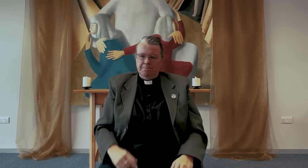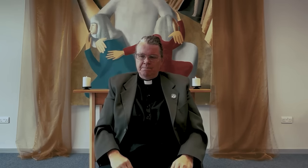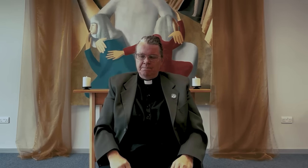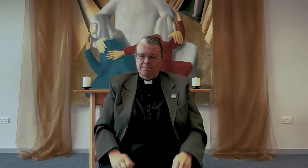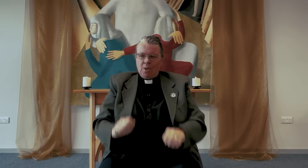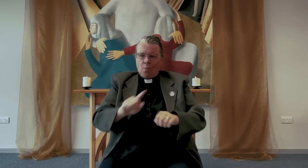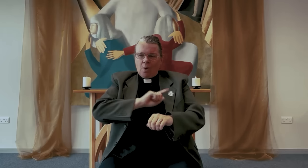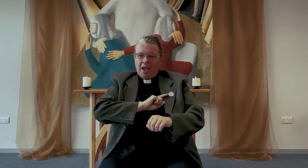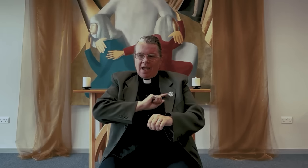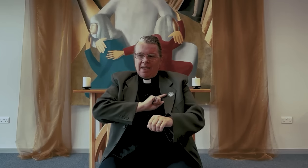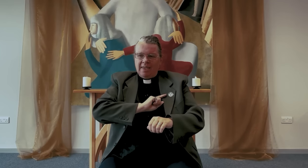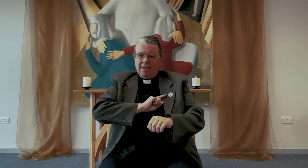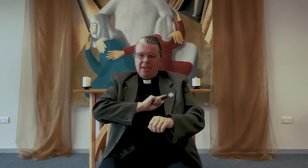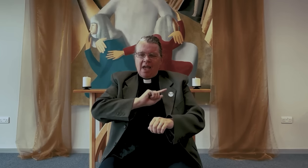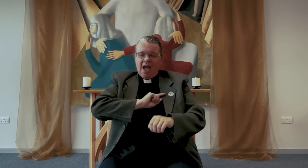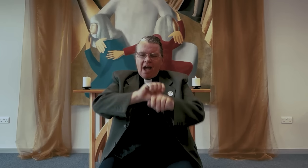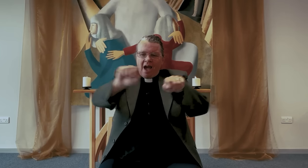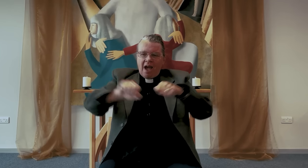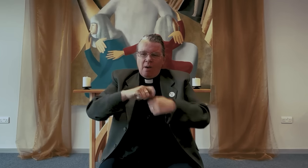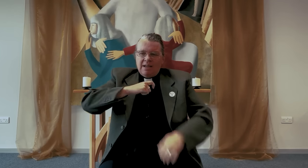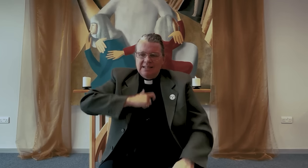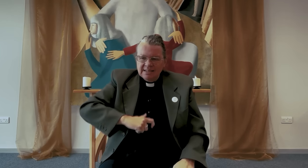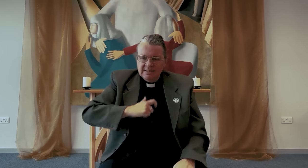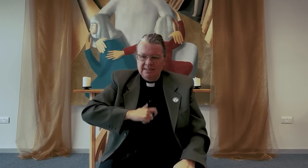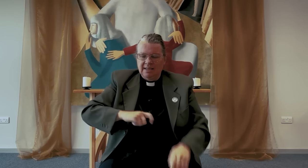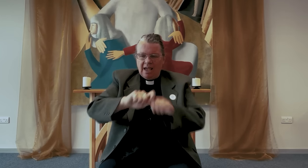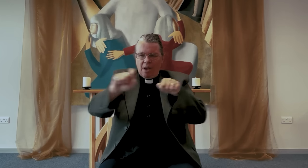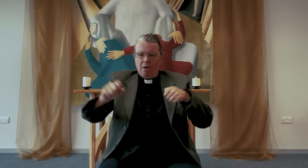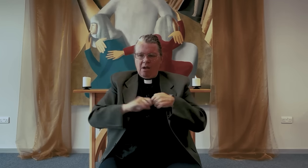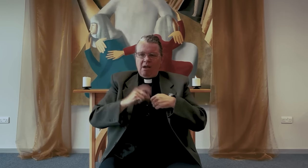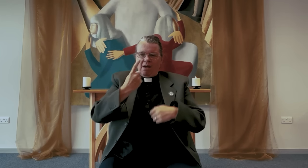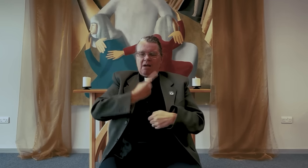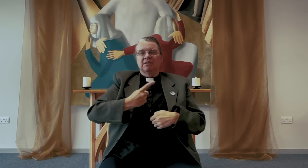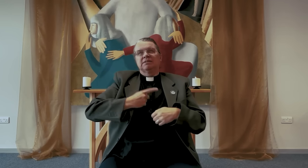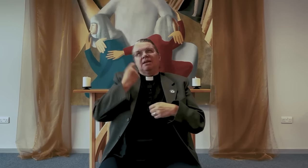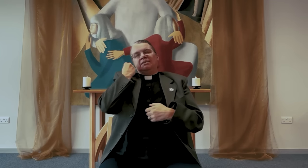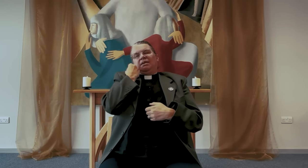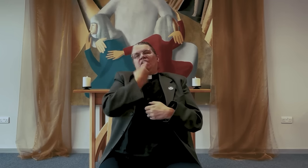Our identity, our self-understanding as Christians